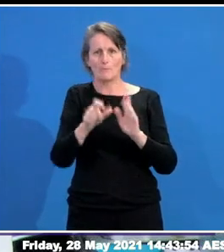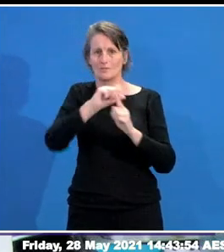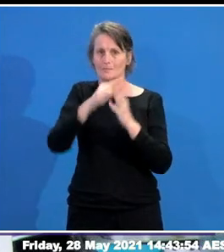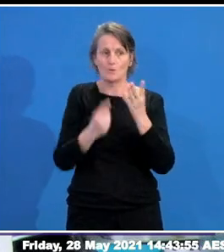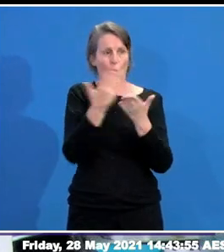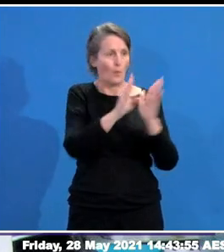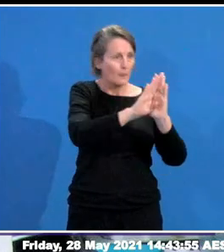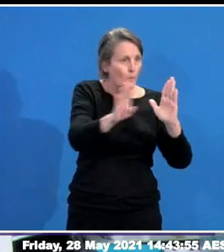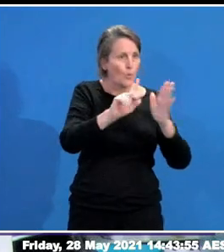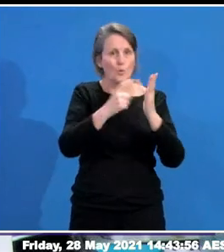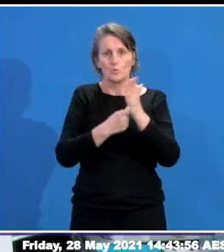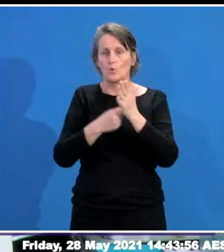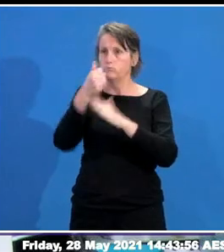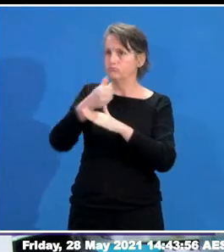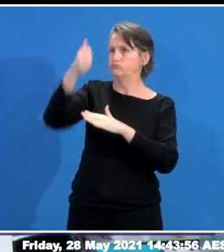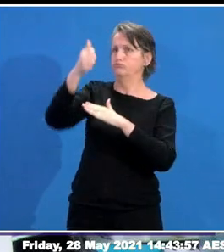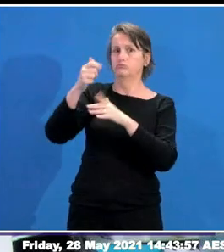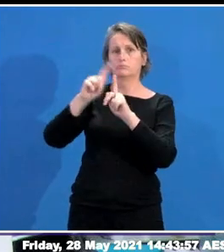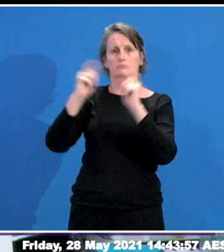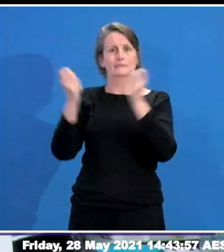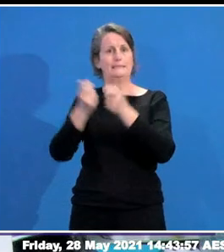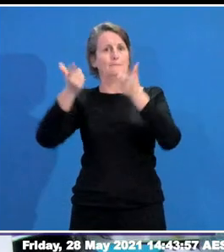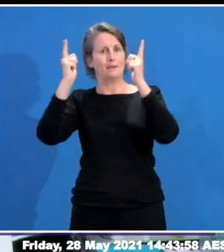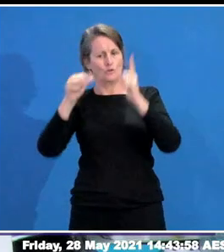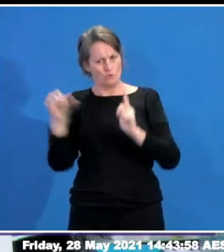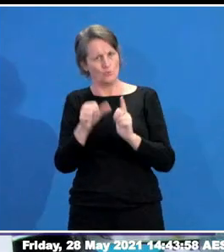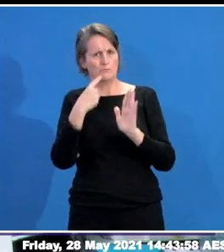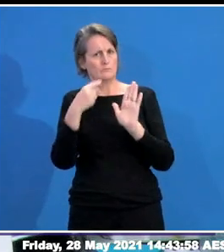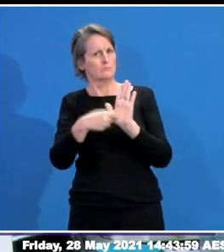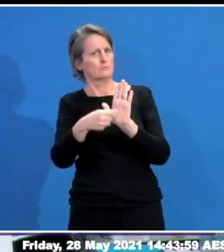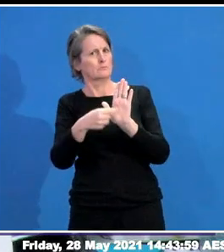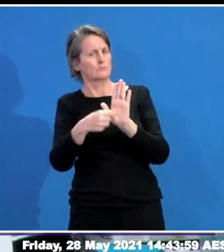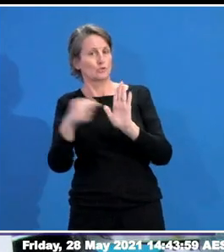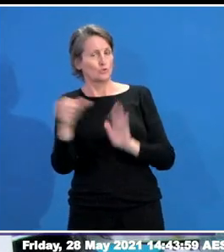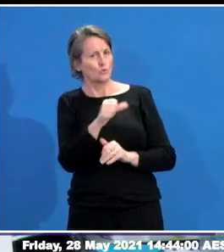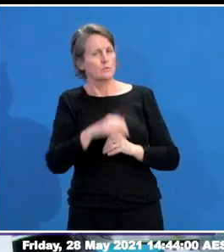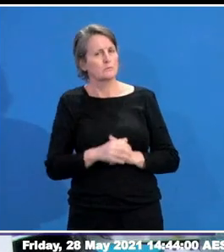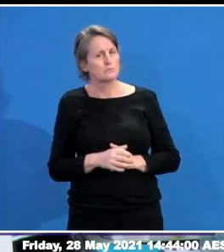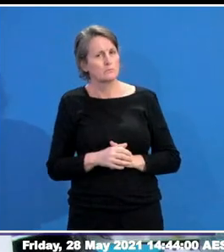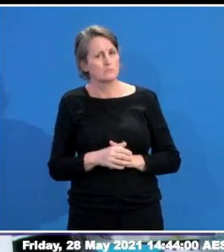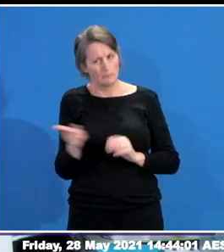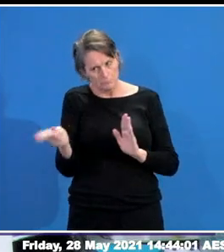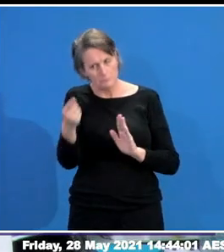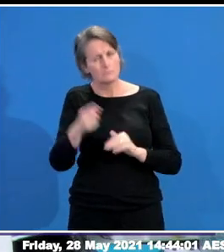merely encouraged but to ensure, that there is a meaningful contribution of this kind from people with disability.